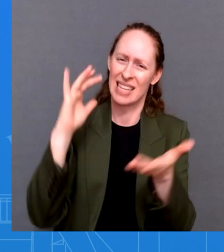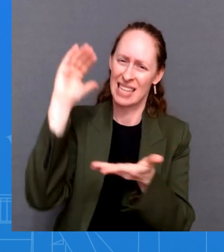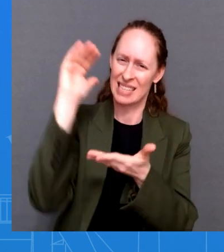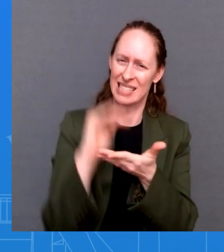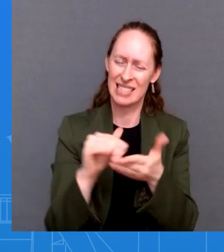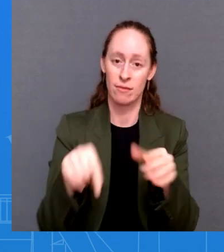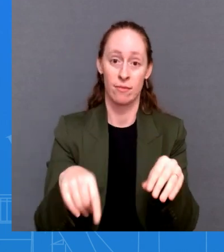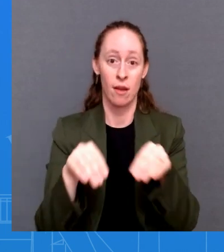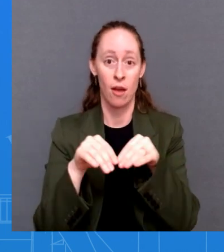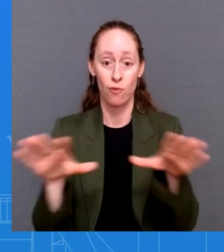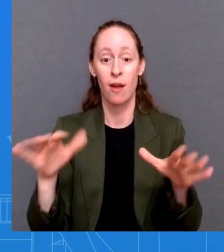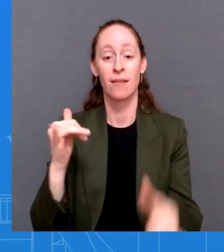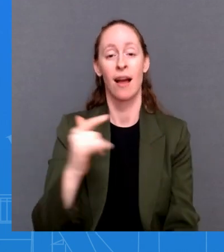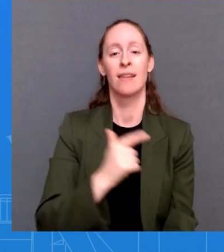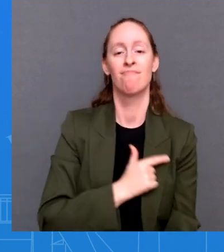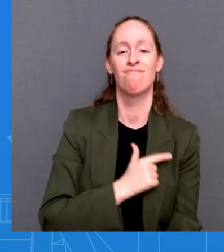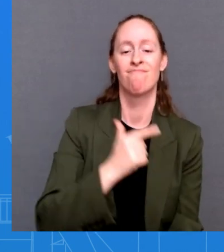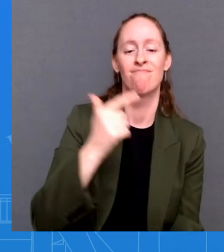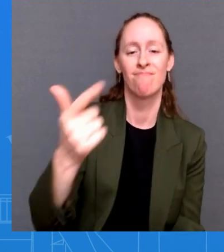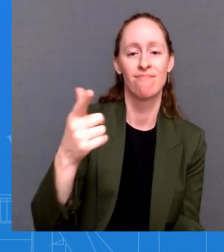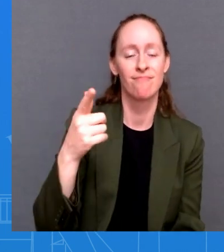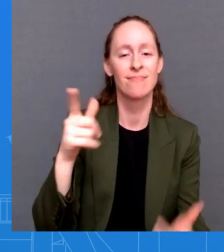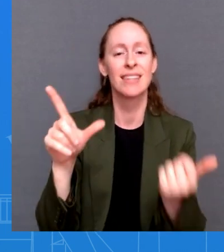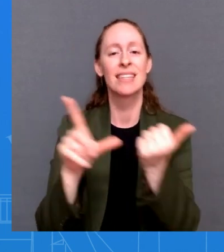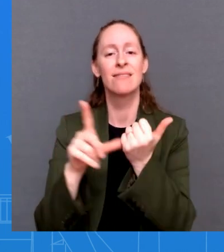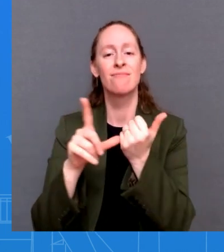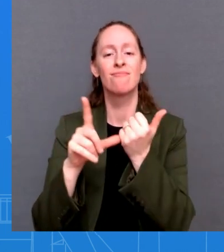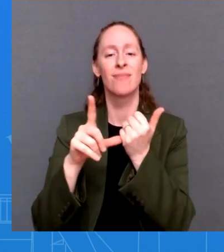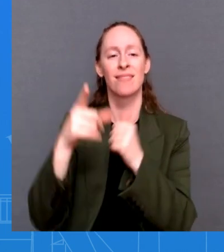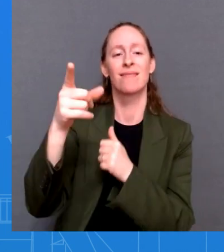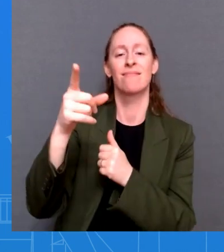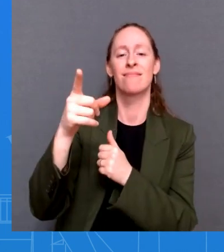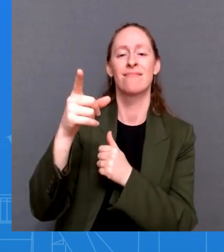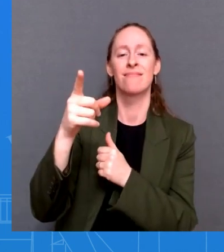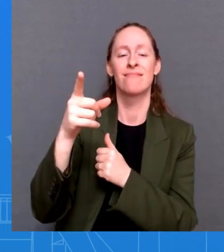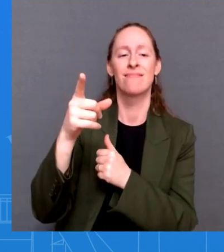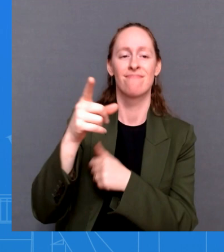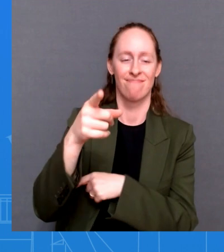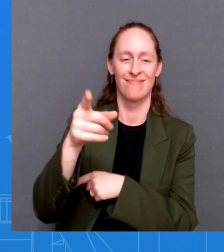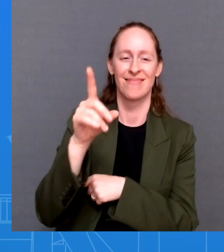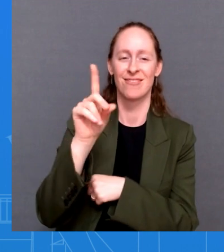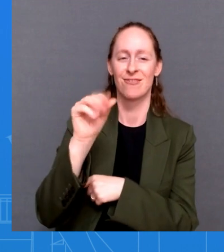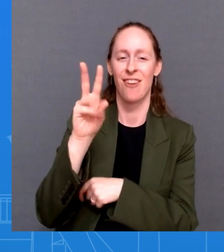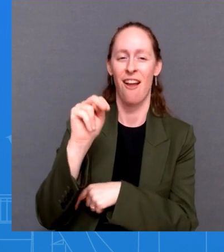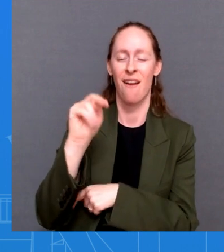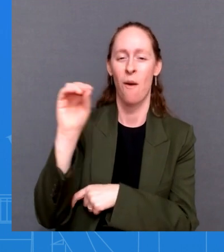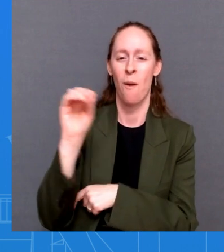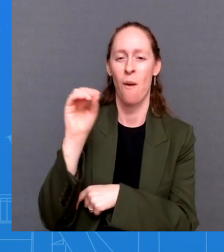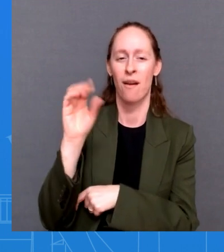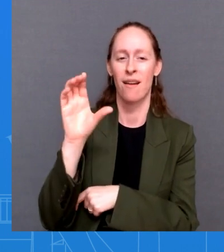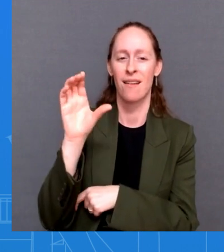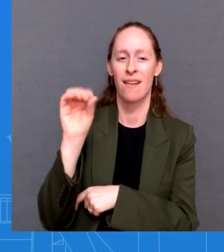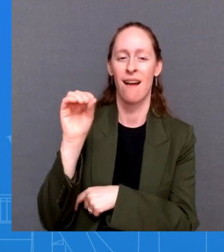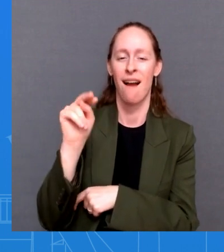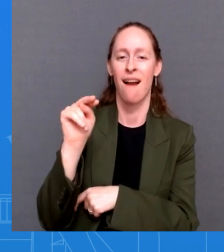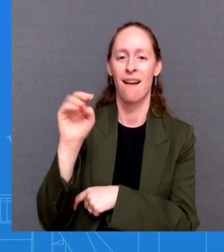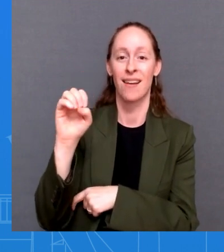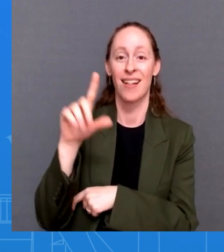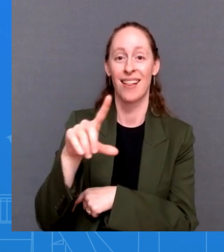Ms. O'Connell: Bob, thanks so much. At Aspen, we continue to do everything we can to increase the availability and accelerate the distribution of vaccines